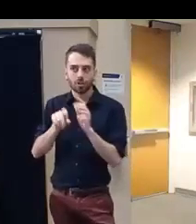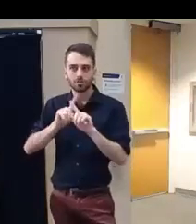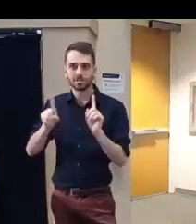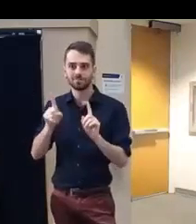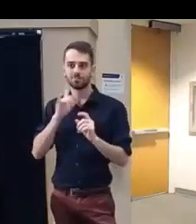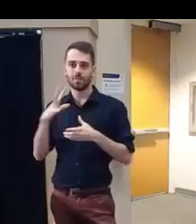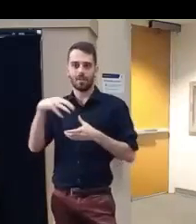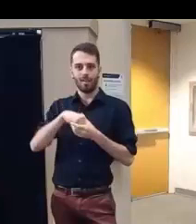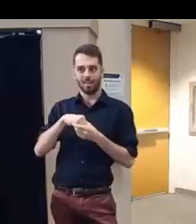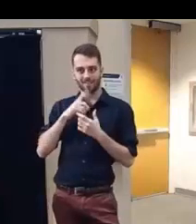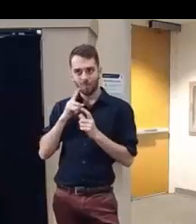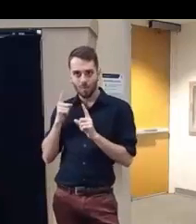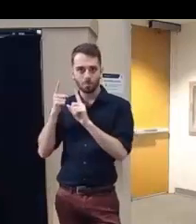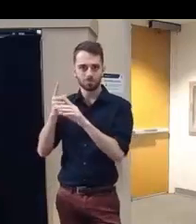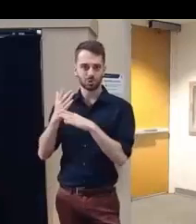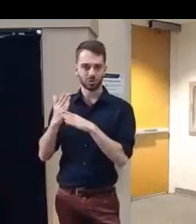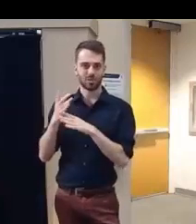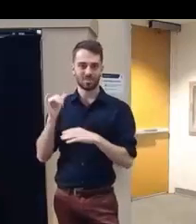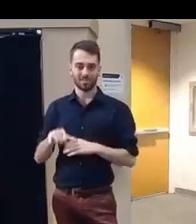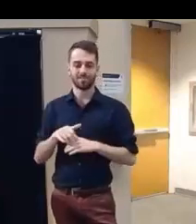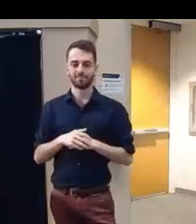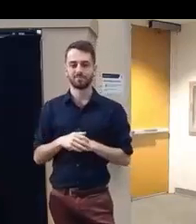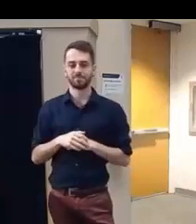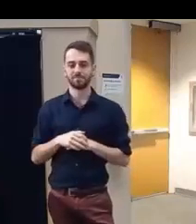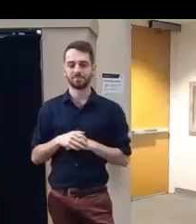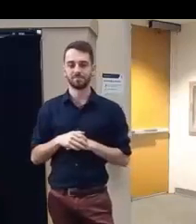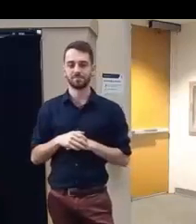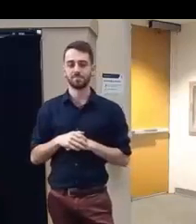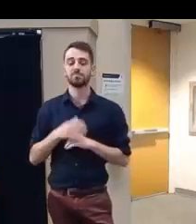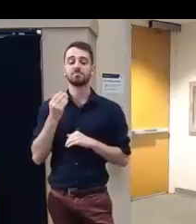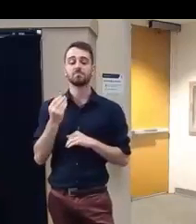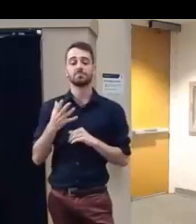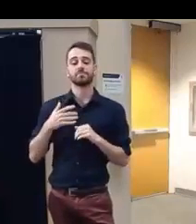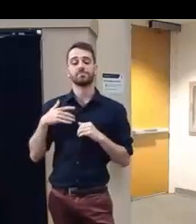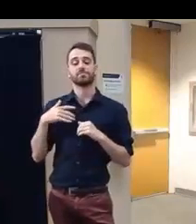so a little bit about the inpatient and medicine and Psychiatry service here as you can see